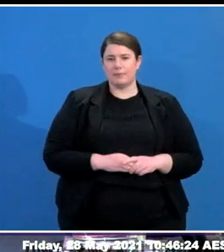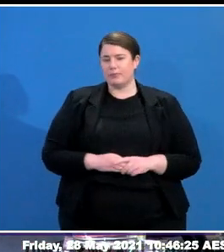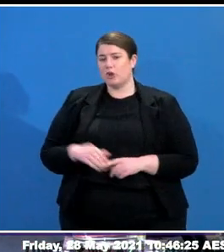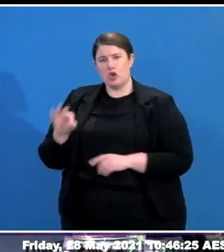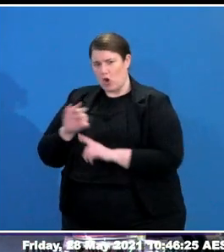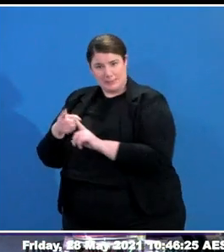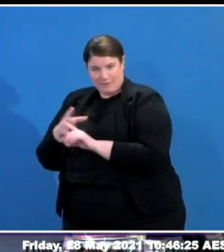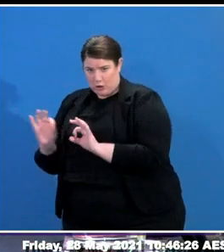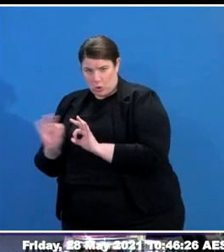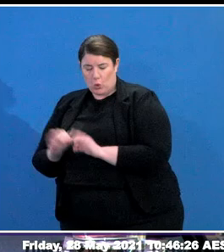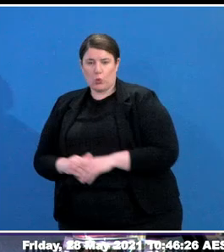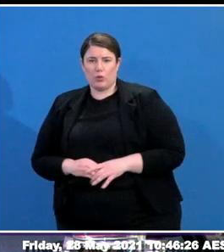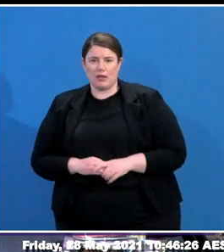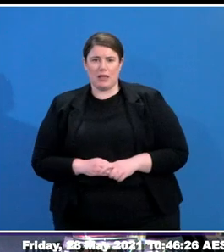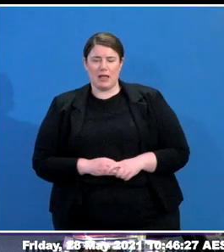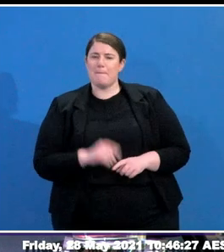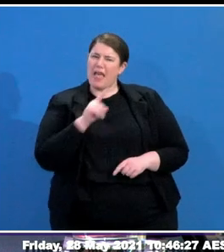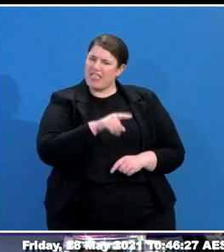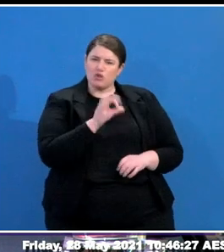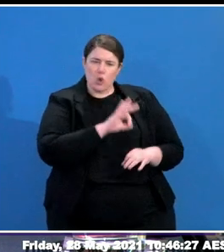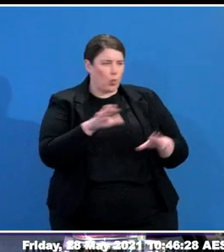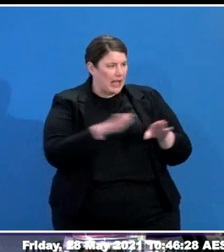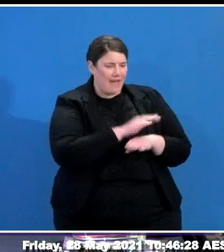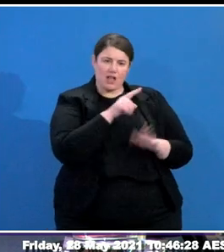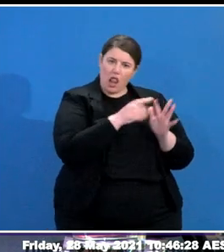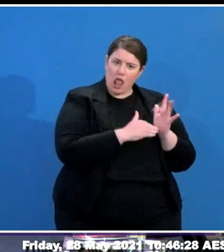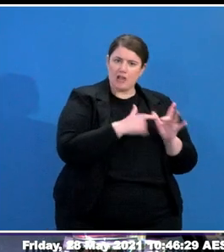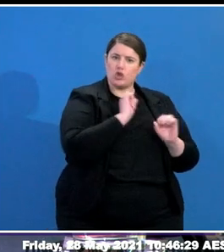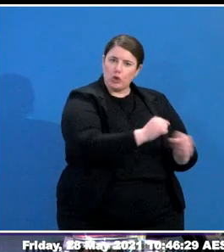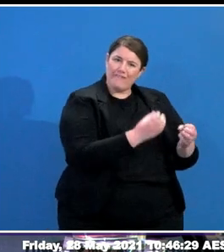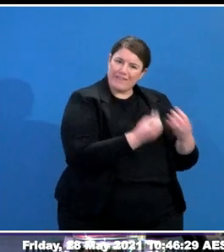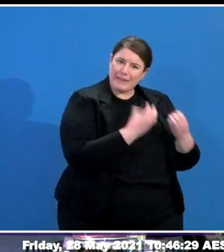They are not investigations into Eliza's feedback, are they? No, they were investigations --- MS EASTMAN: They are not